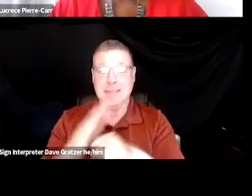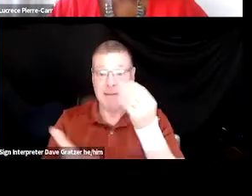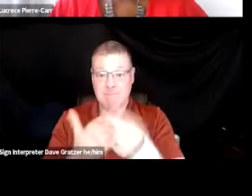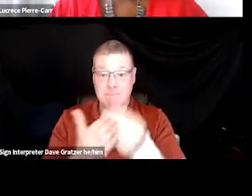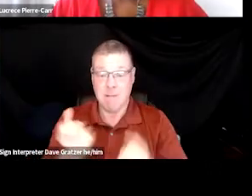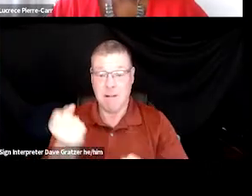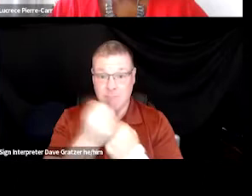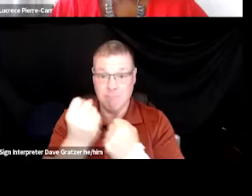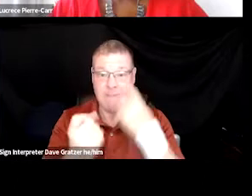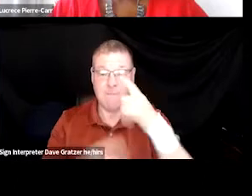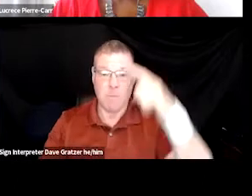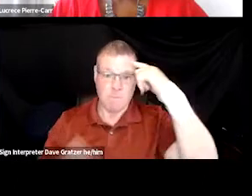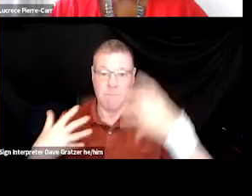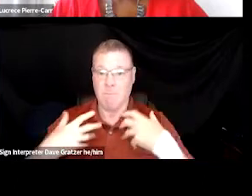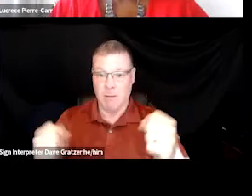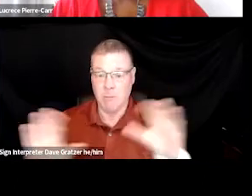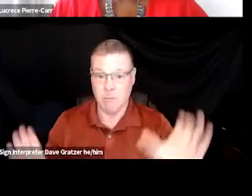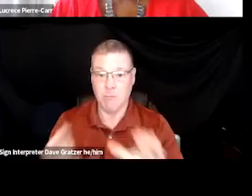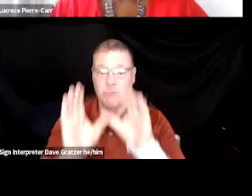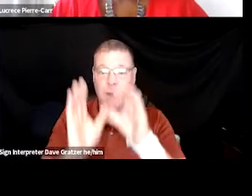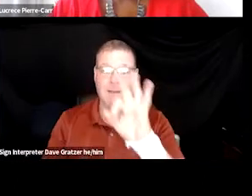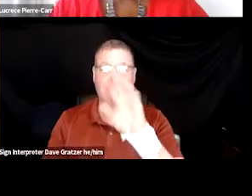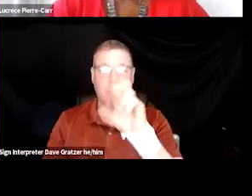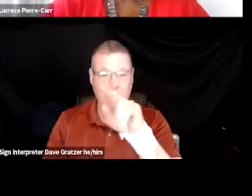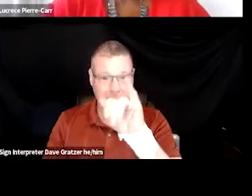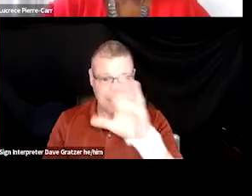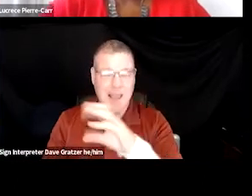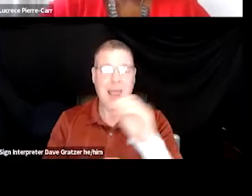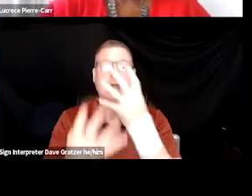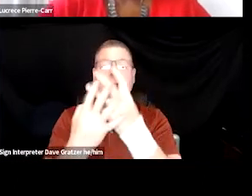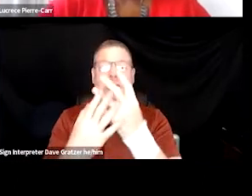of the mental health crisis, forensics and jail diversion programs.